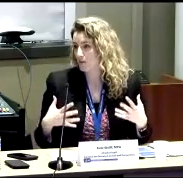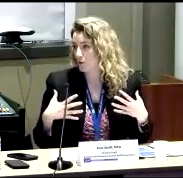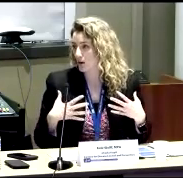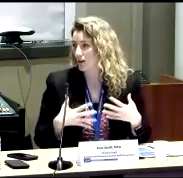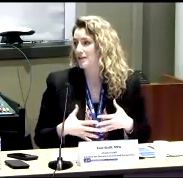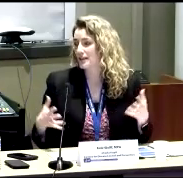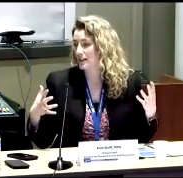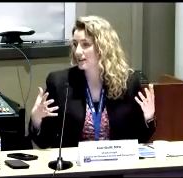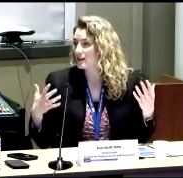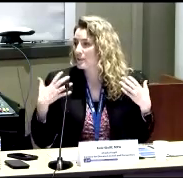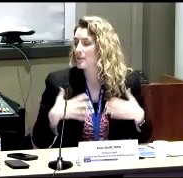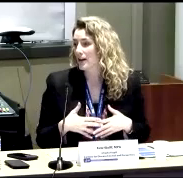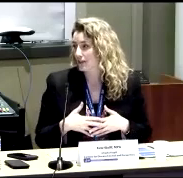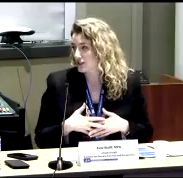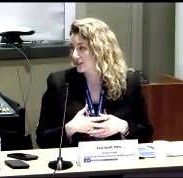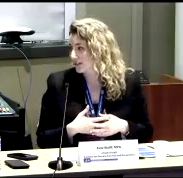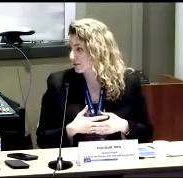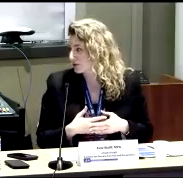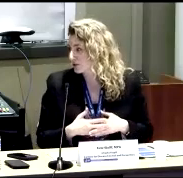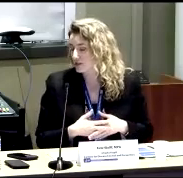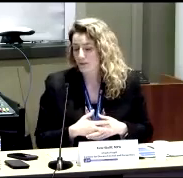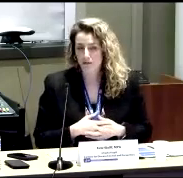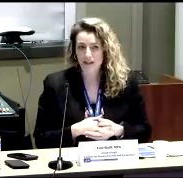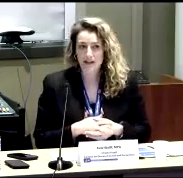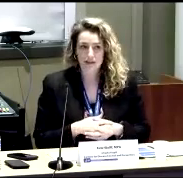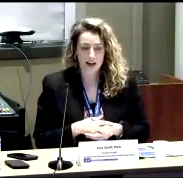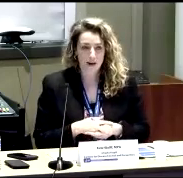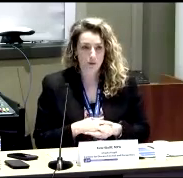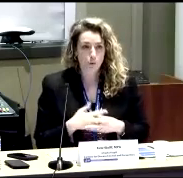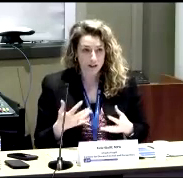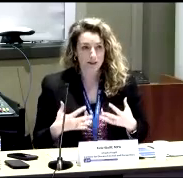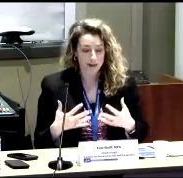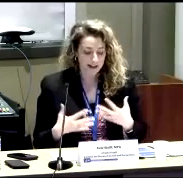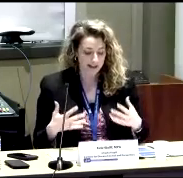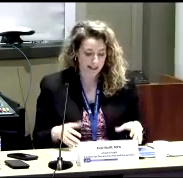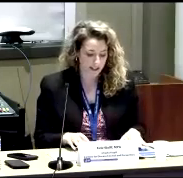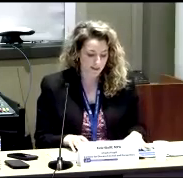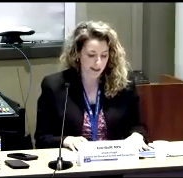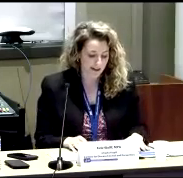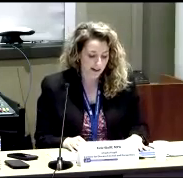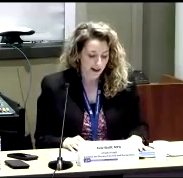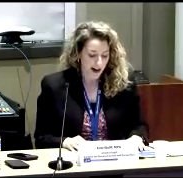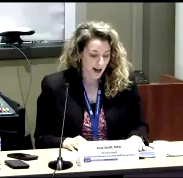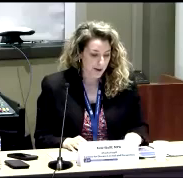up for the public health agency of the future that we really want to be and need to be.